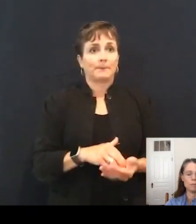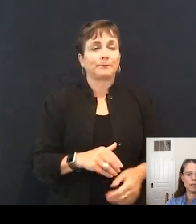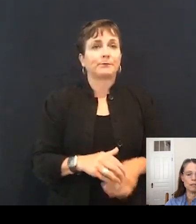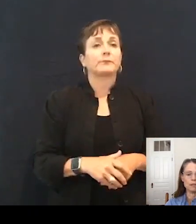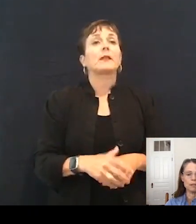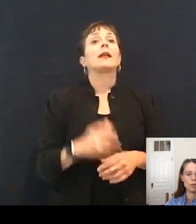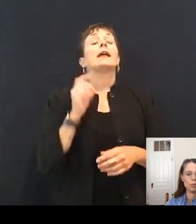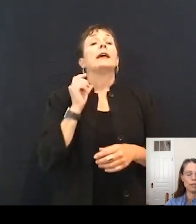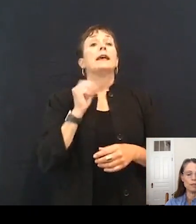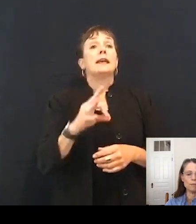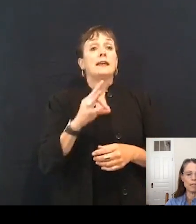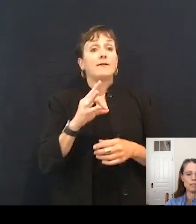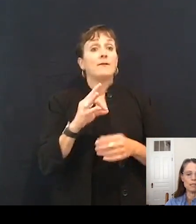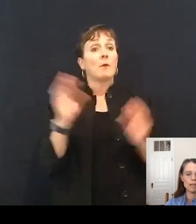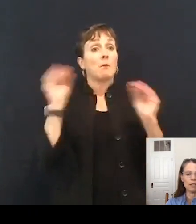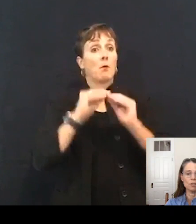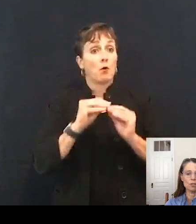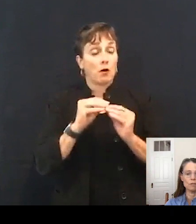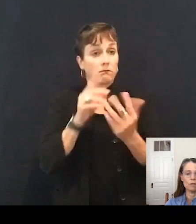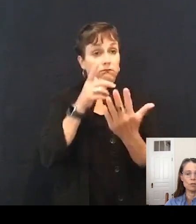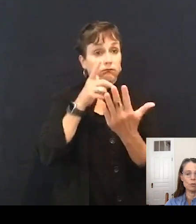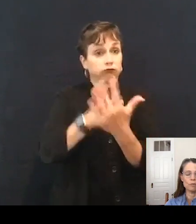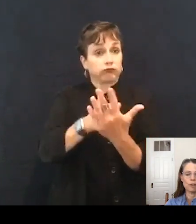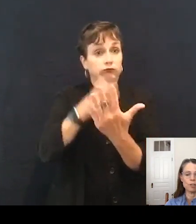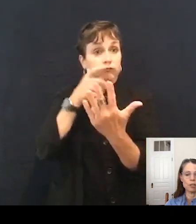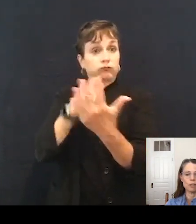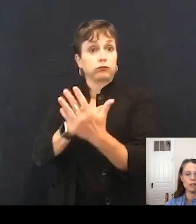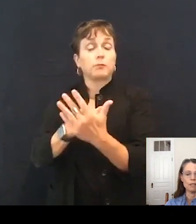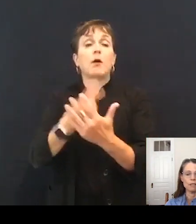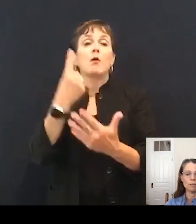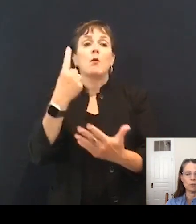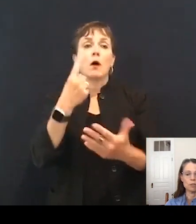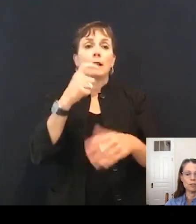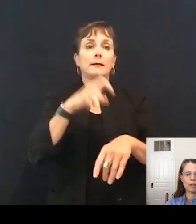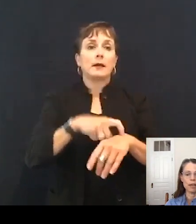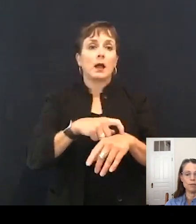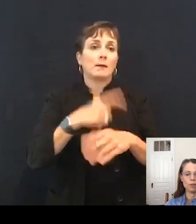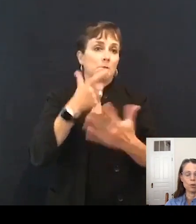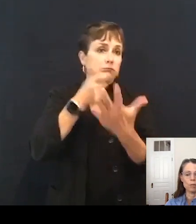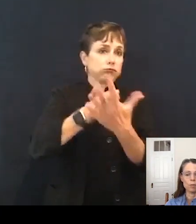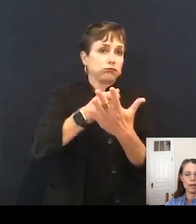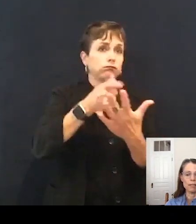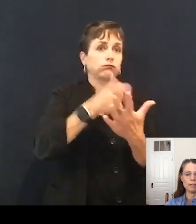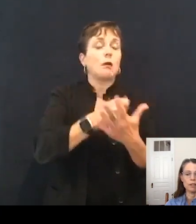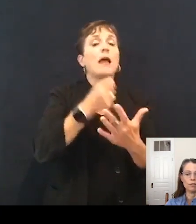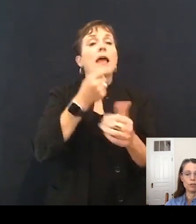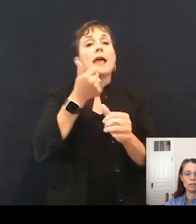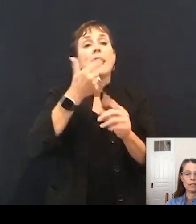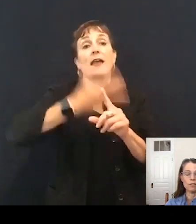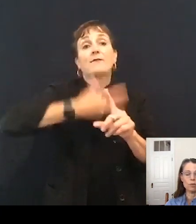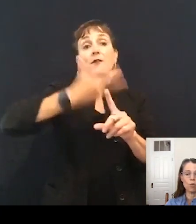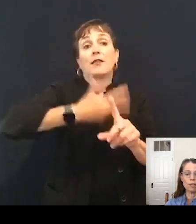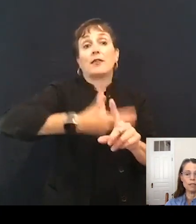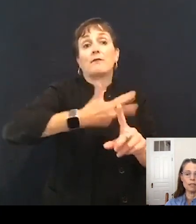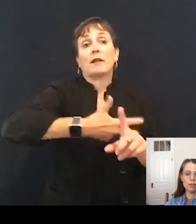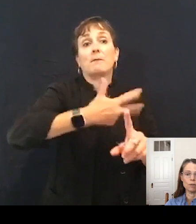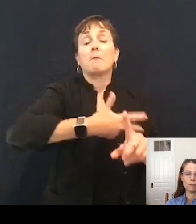we can maintain good visual function similar to that of the normal mice for at least one year.